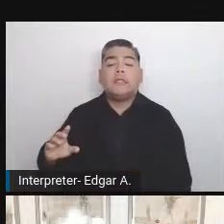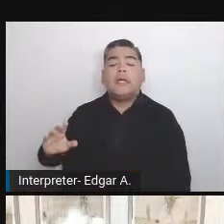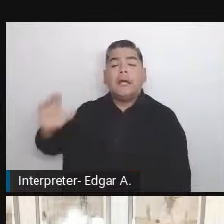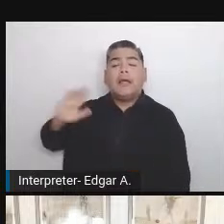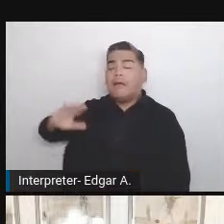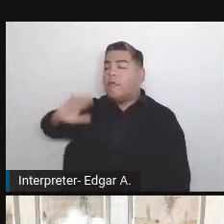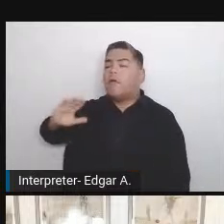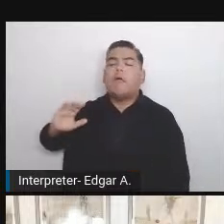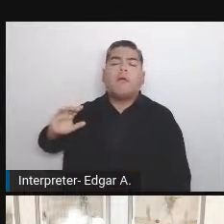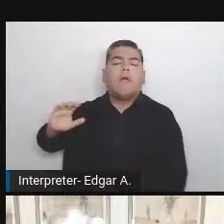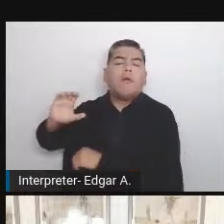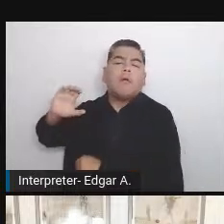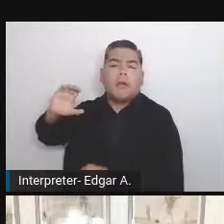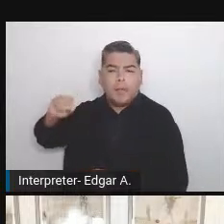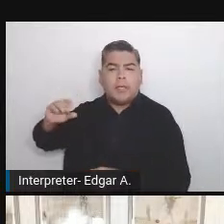At my previous company before Kinsta I